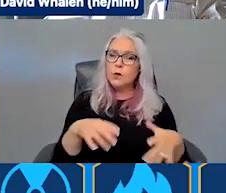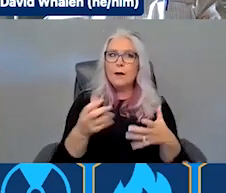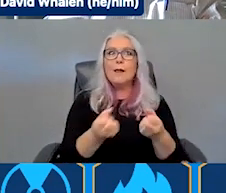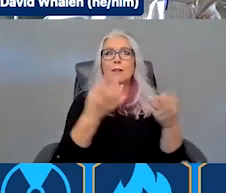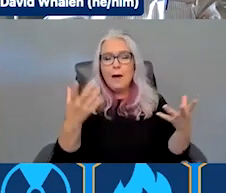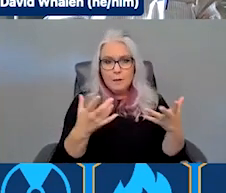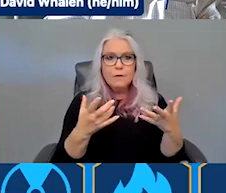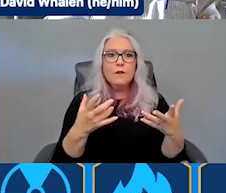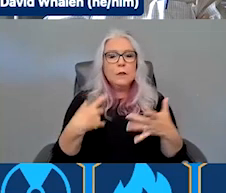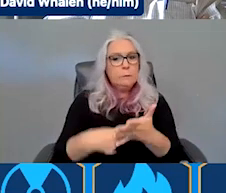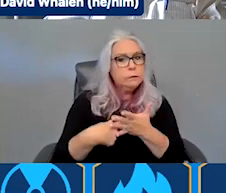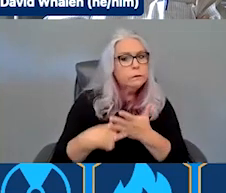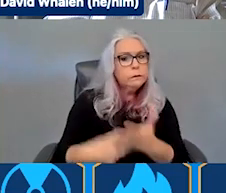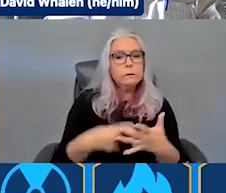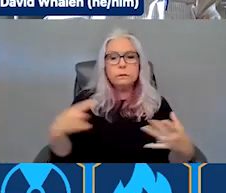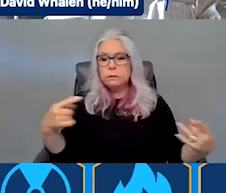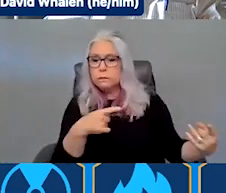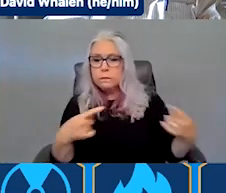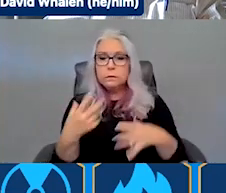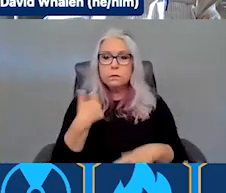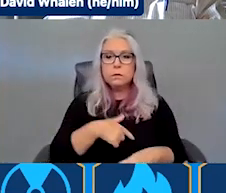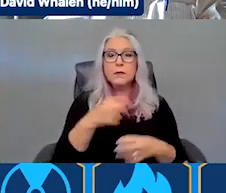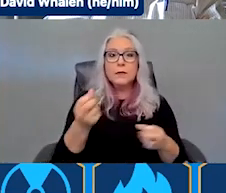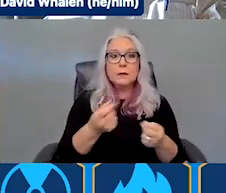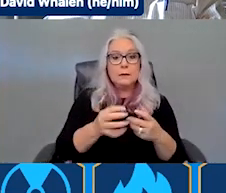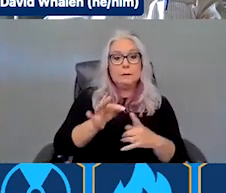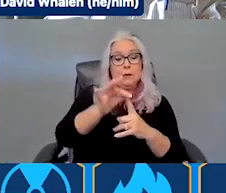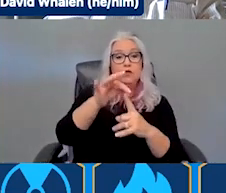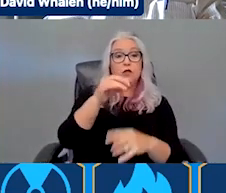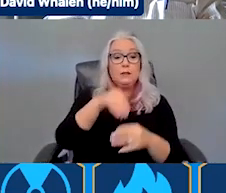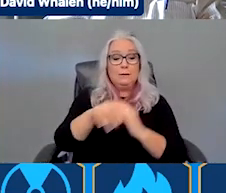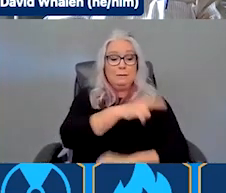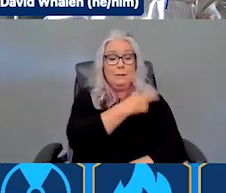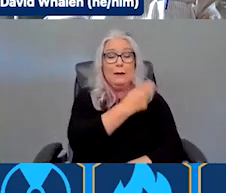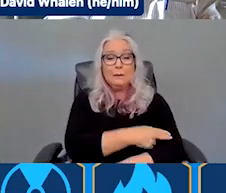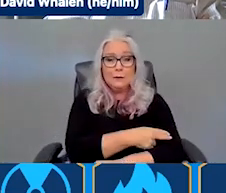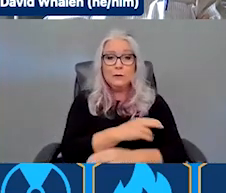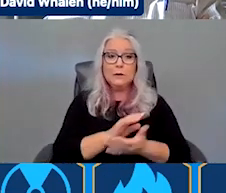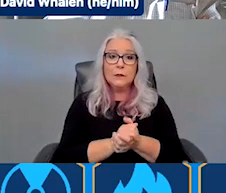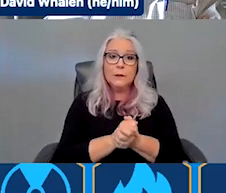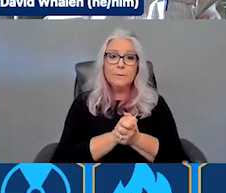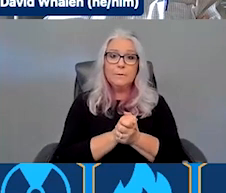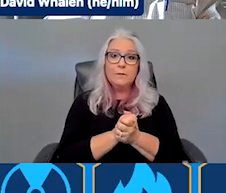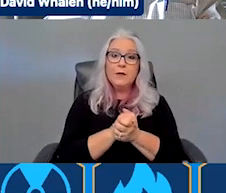systems considered especially if the beginning. And as you had fantastic advocacy by disability